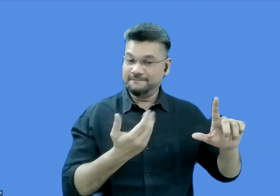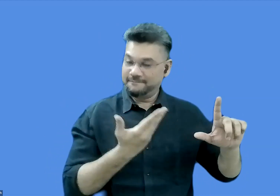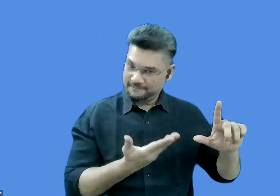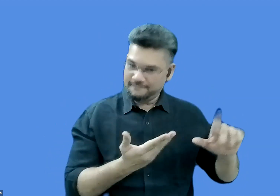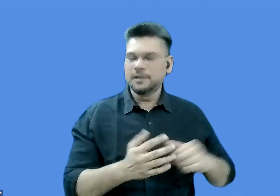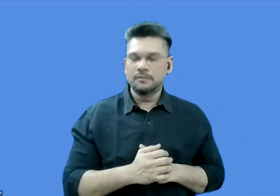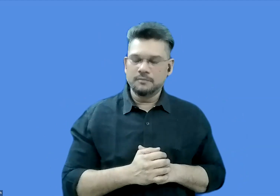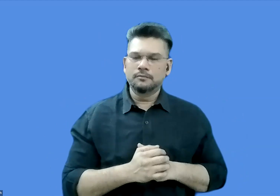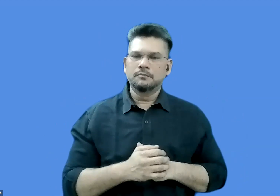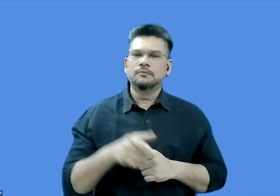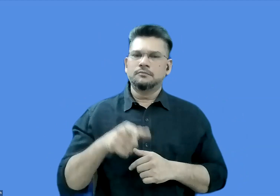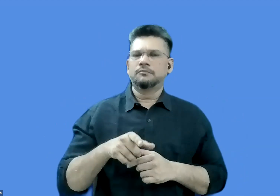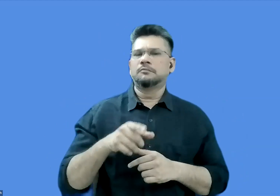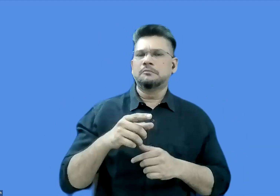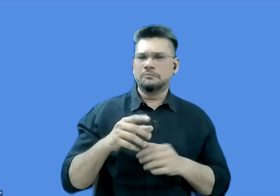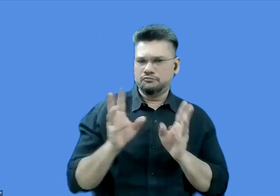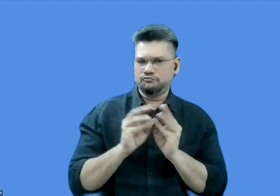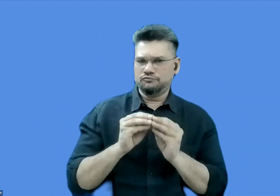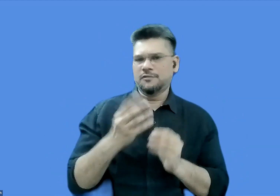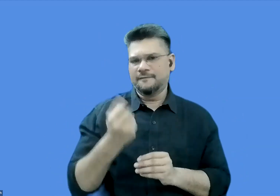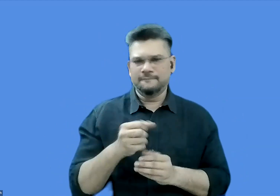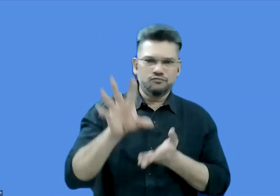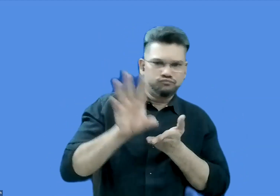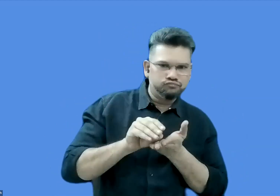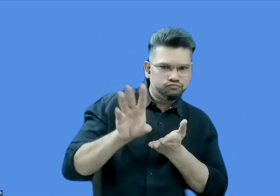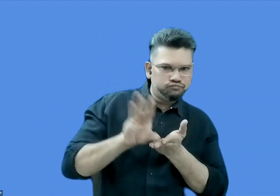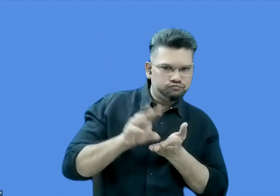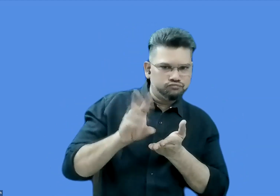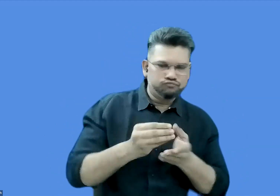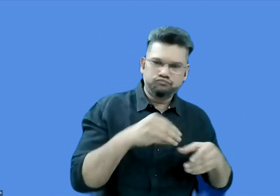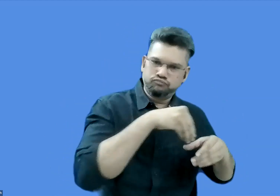, you can see the spotlight on the video. This event is being also